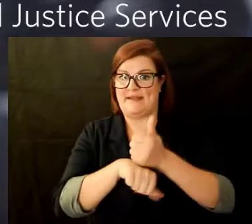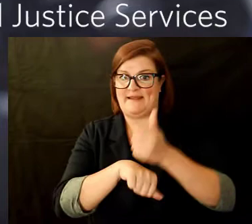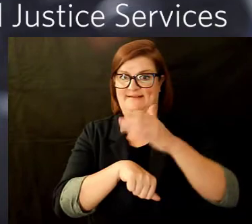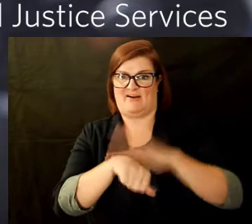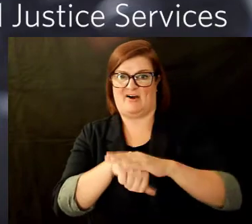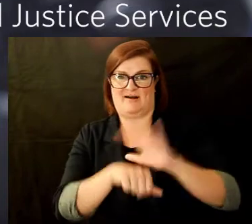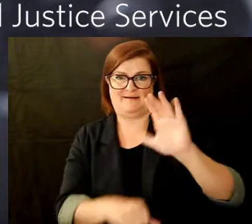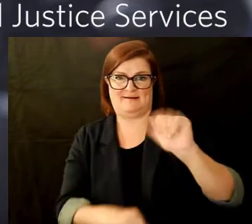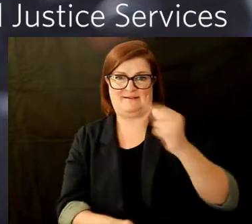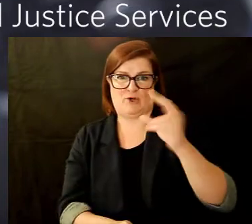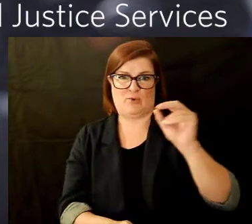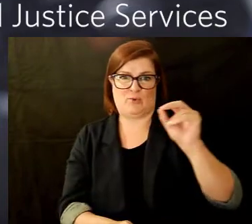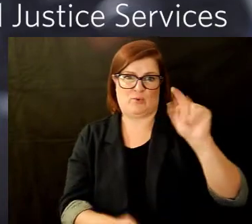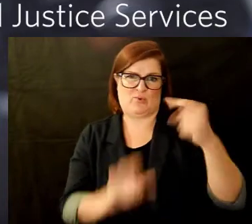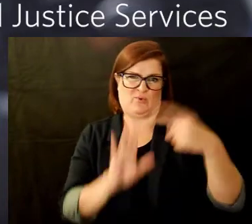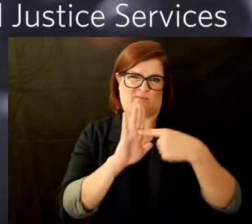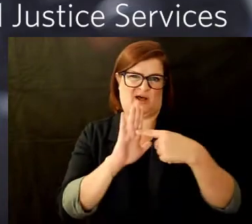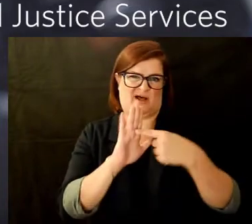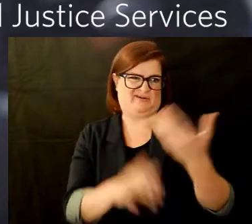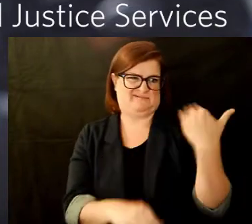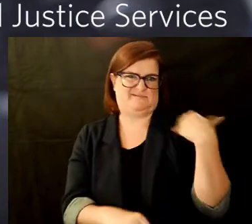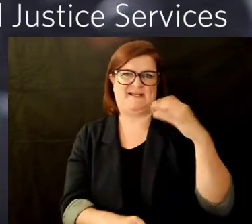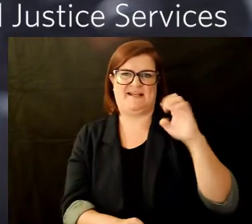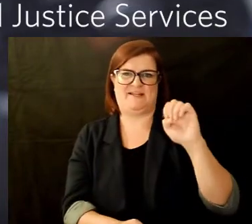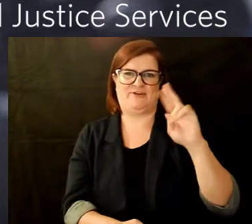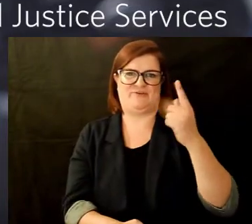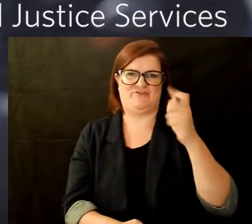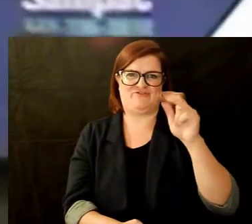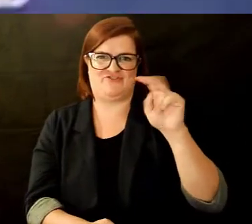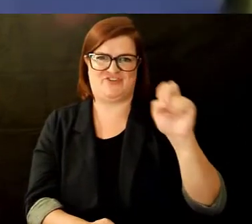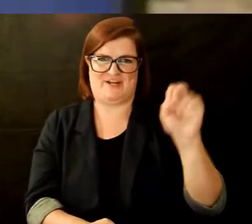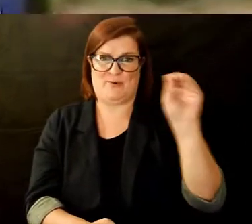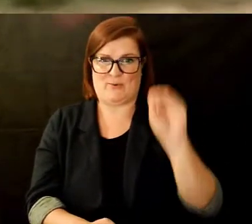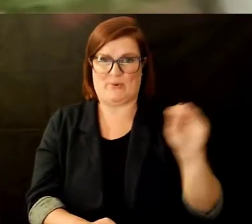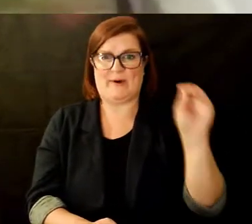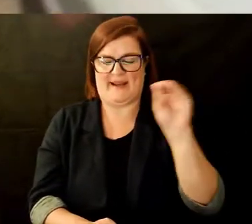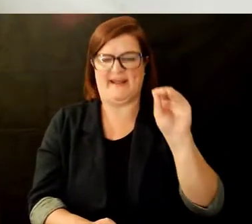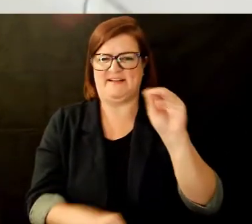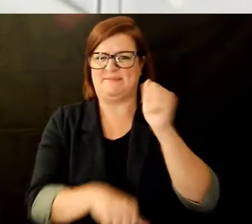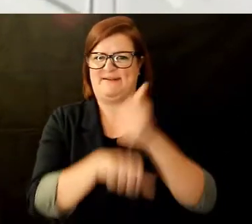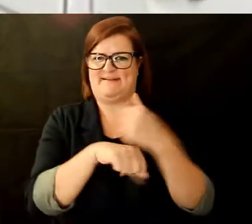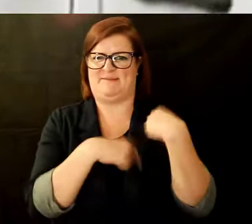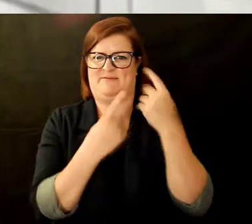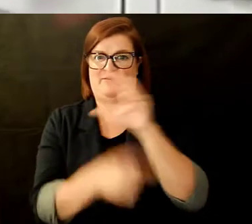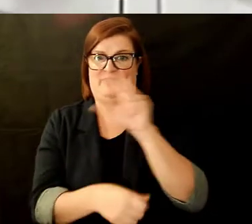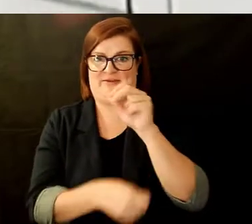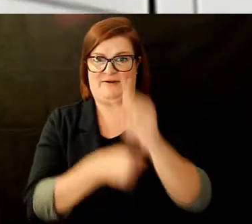in Eugene, Oregon which has been in existence for about 30 years, that looks at diverting low acuity,